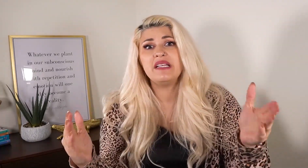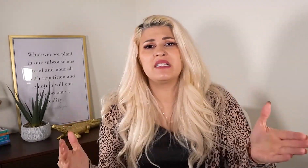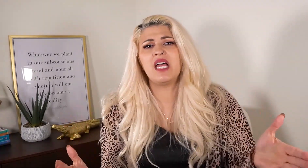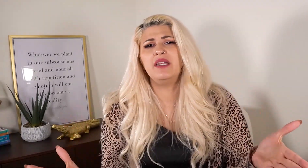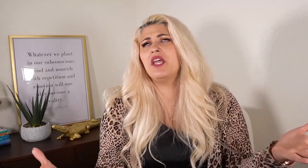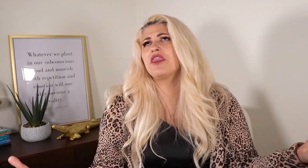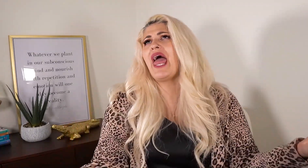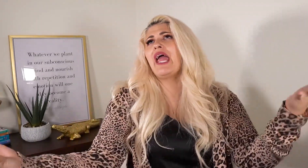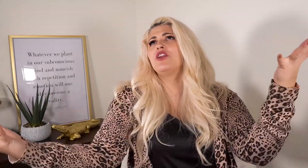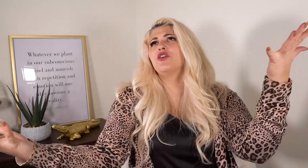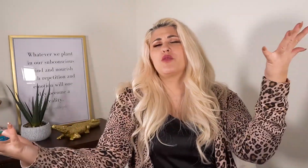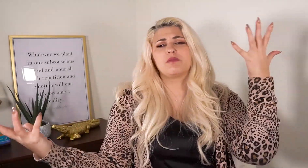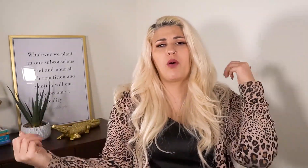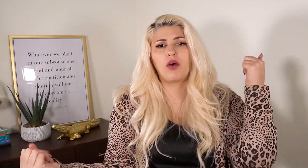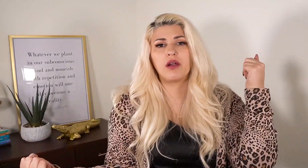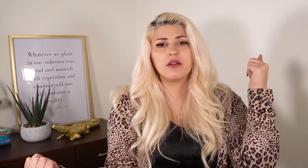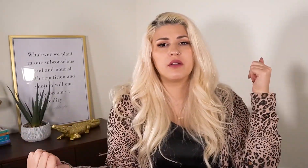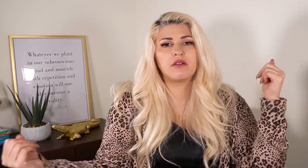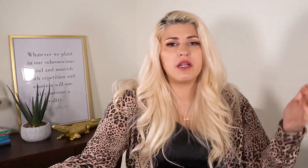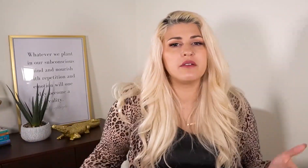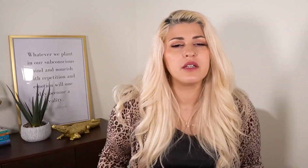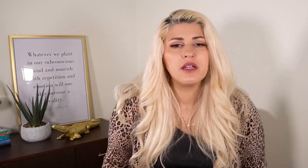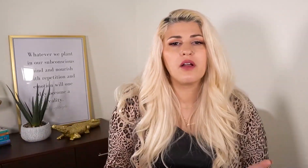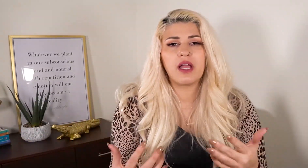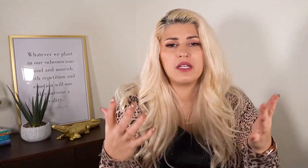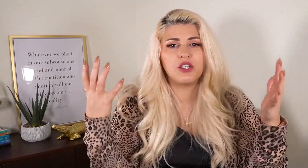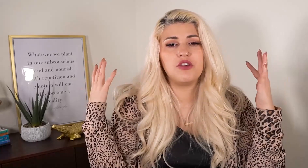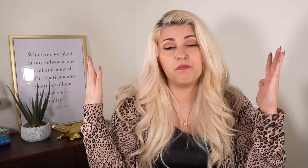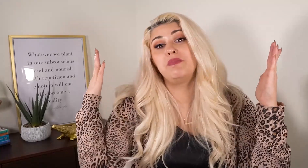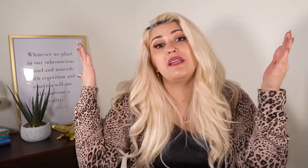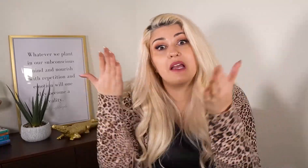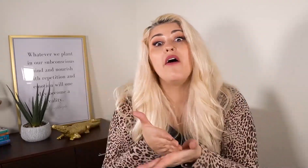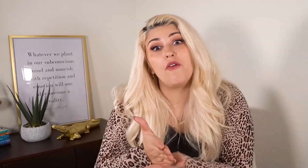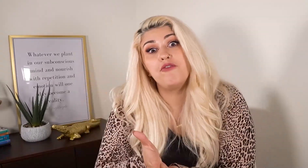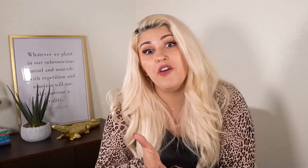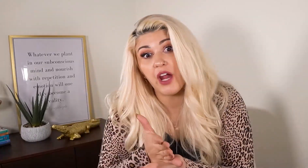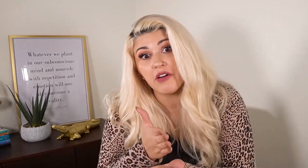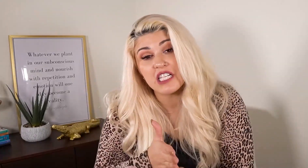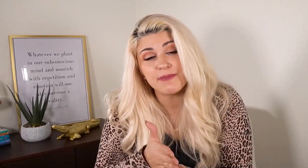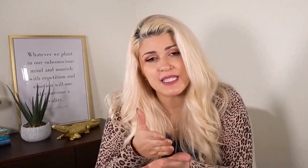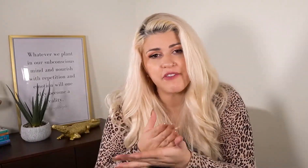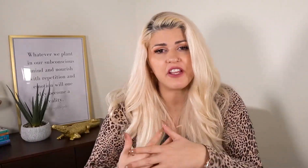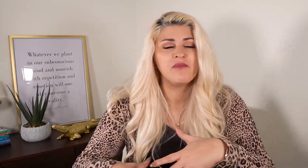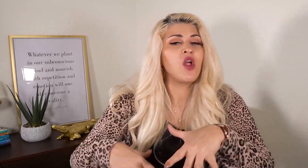my son Daniel was born, right? Okay, so you can be very specific